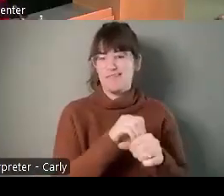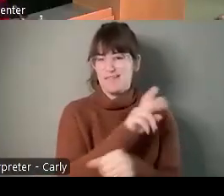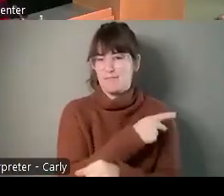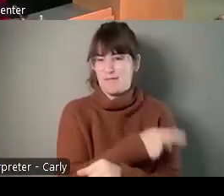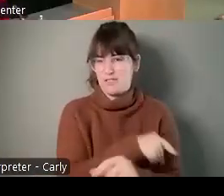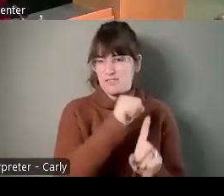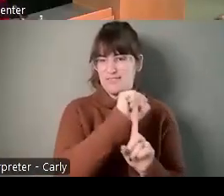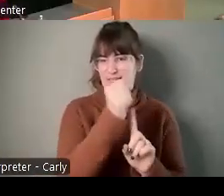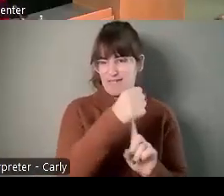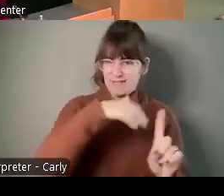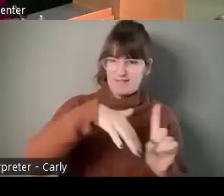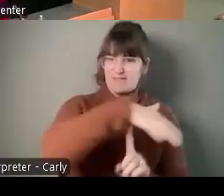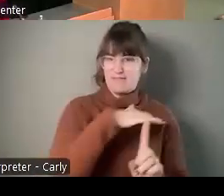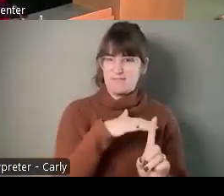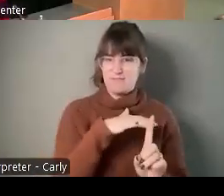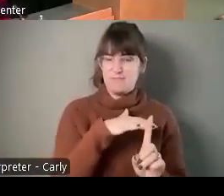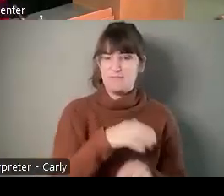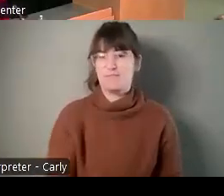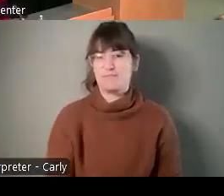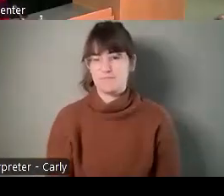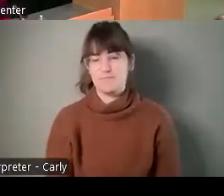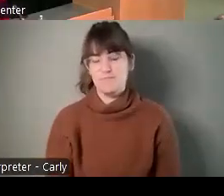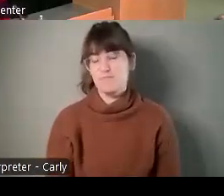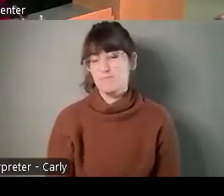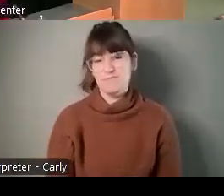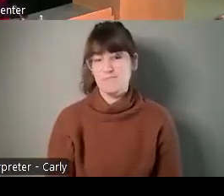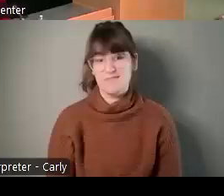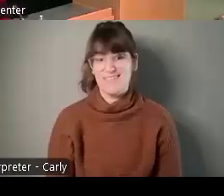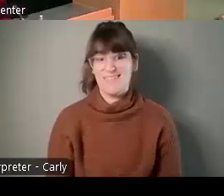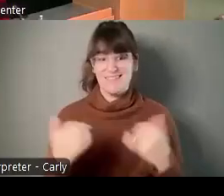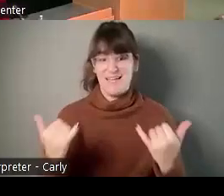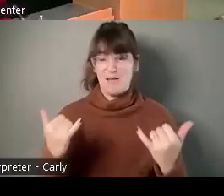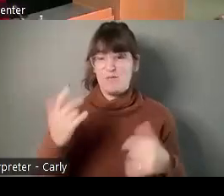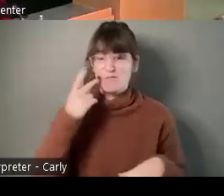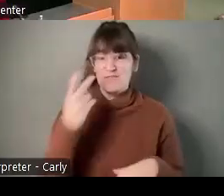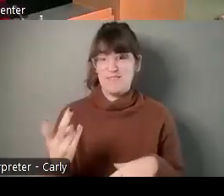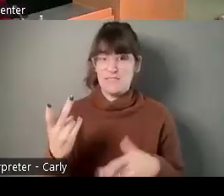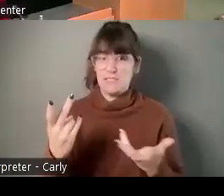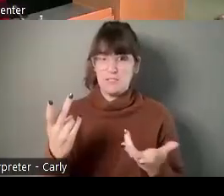And what we found is there's just not a risk that's coming up when we do this intervention.